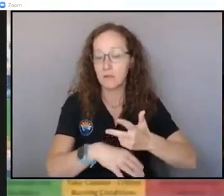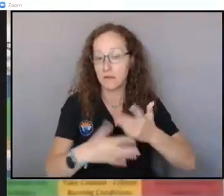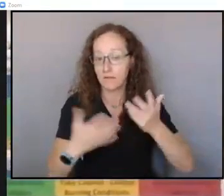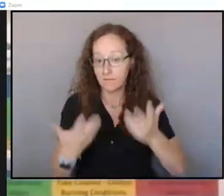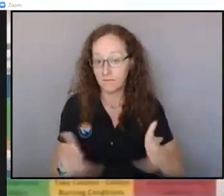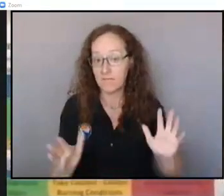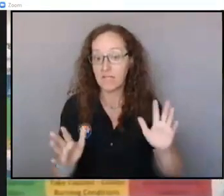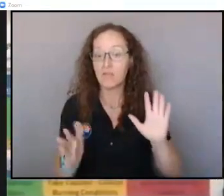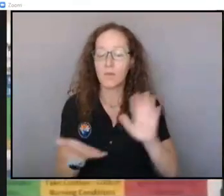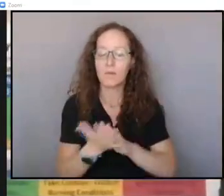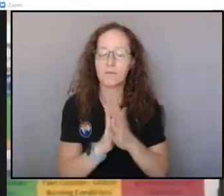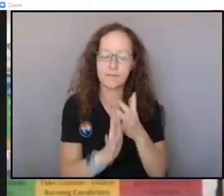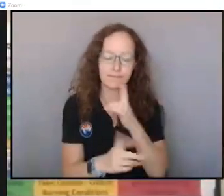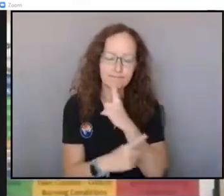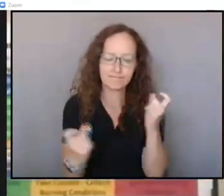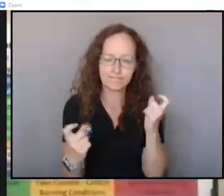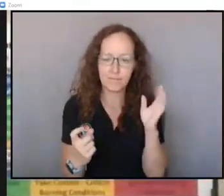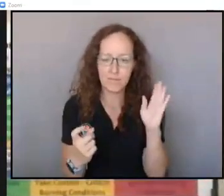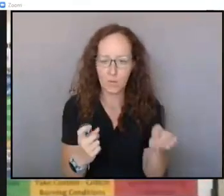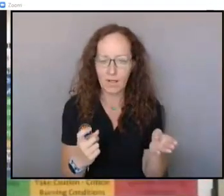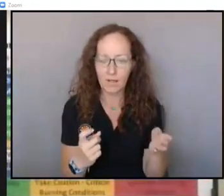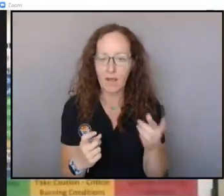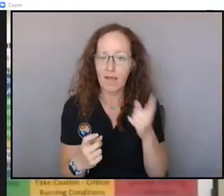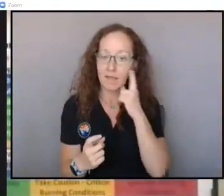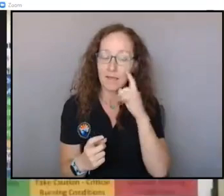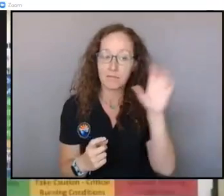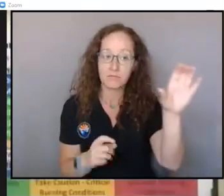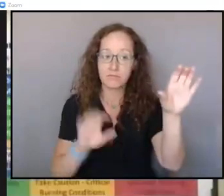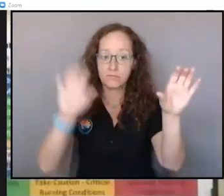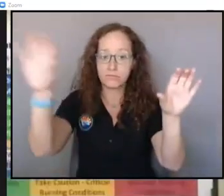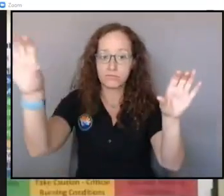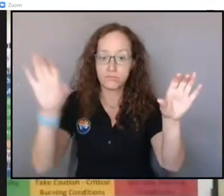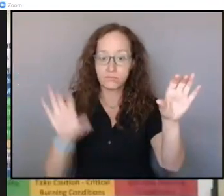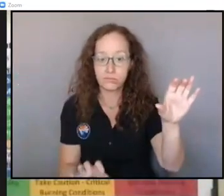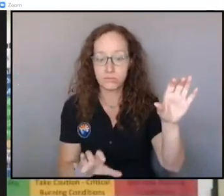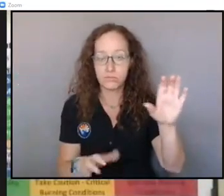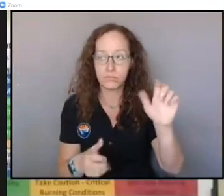EAST, WE HAVE A COMMITMENT TO MAKE SURE WE ARE GOING TO